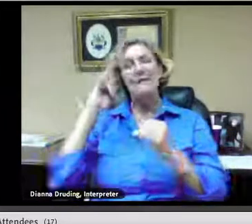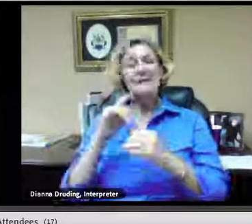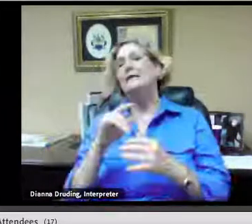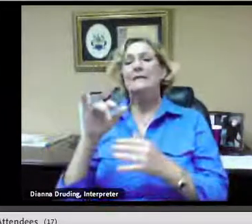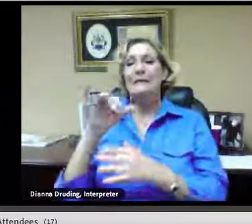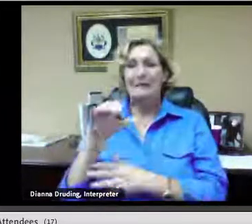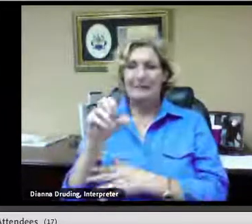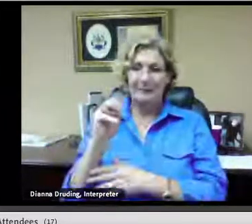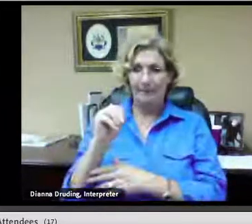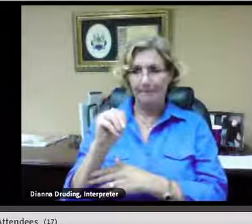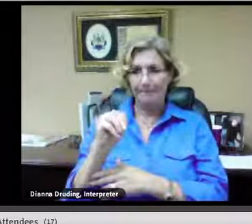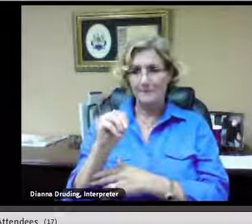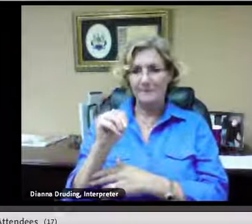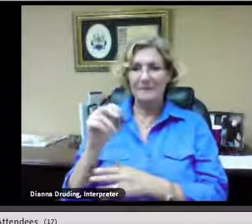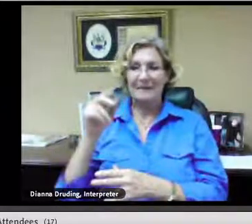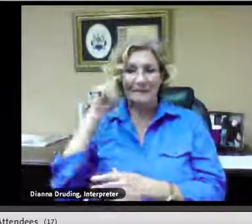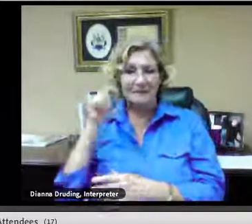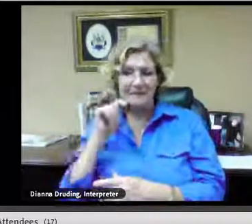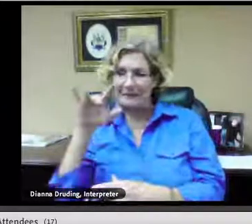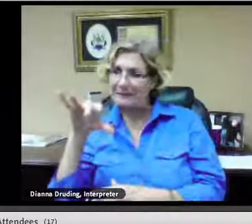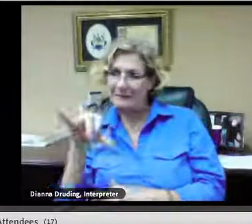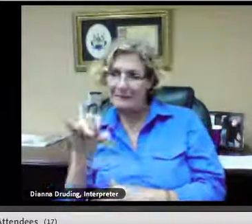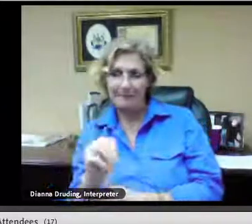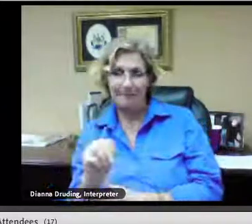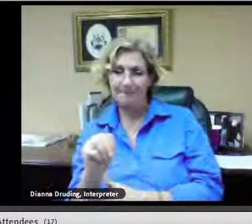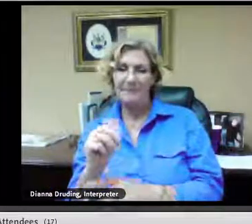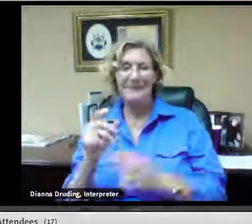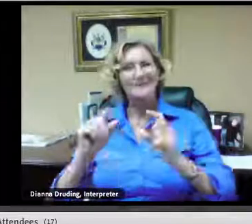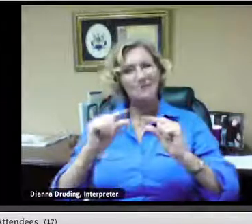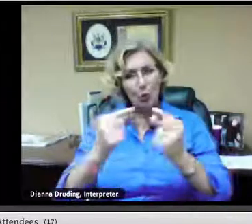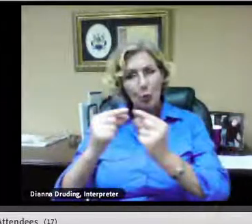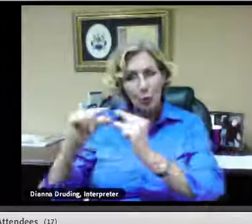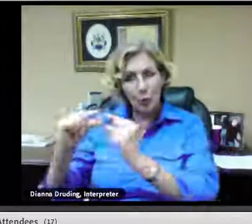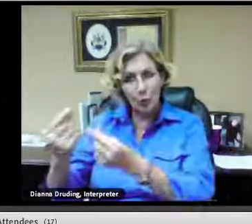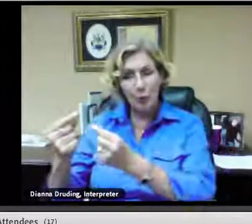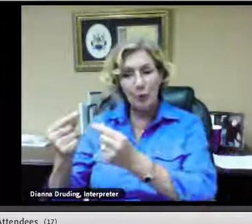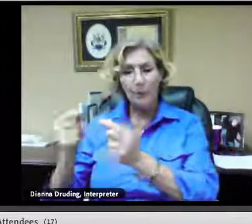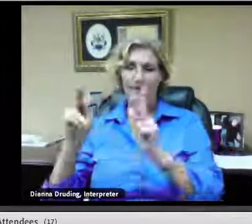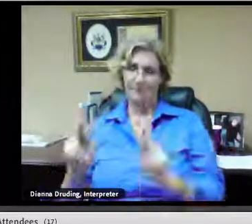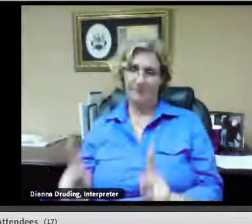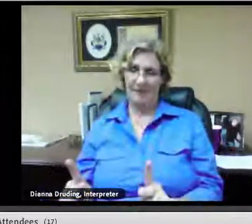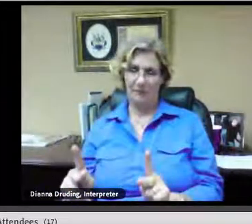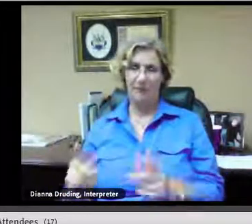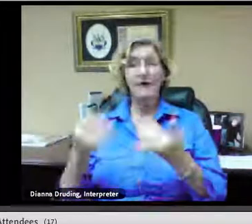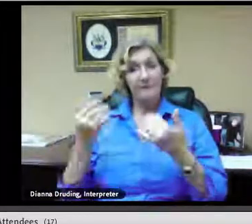and in this case, you know, people with disabilities. So I want to make sure that you have a good working definition of ableism,